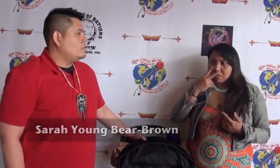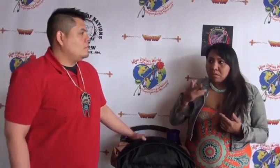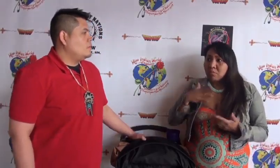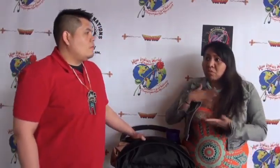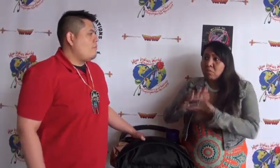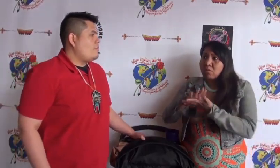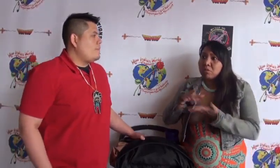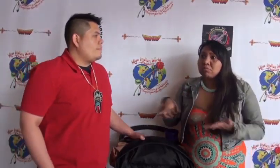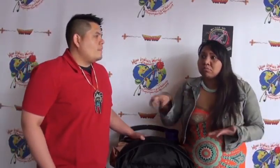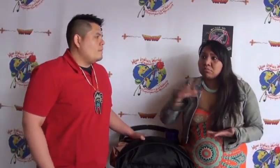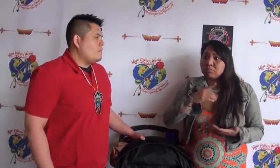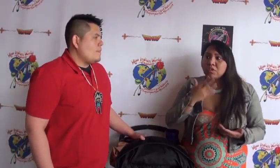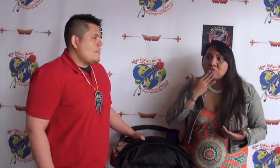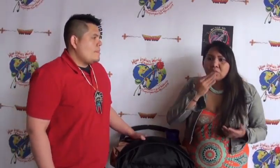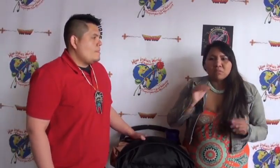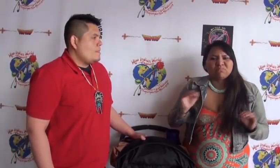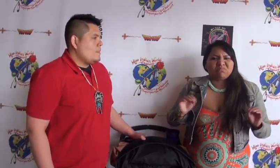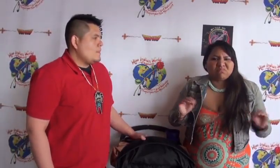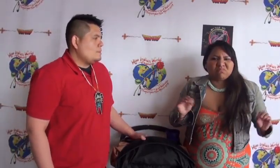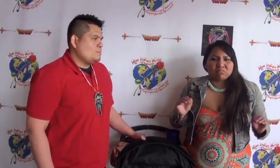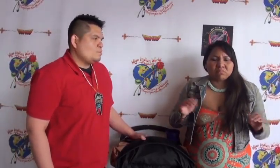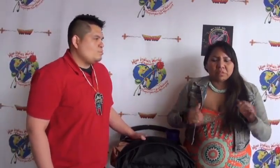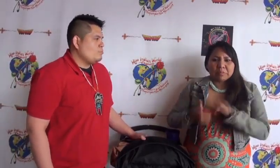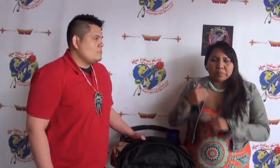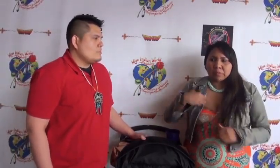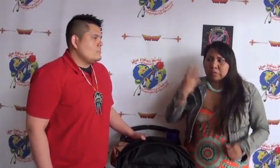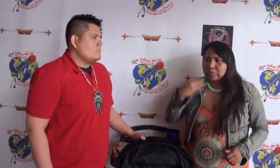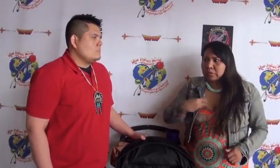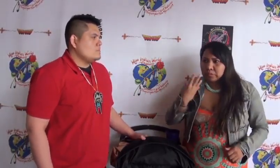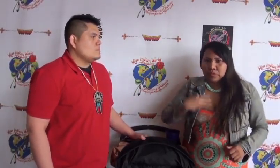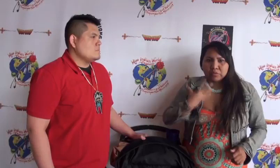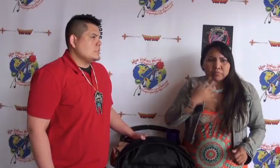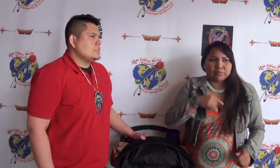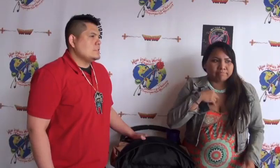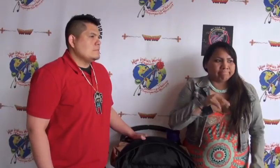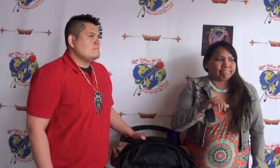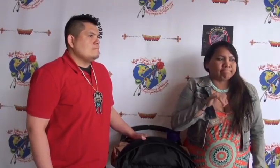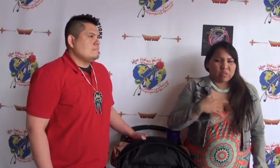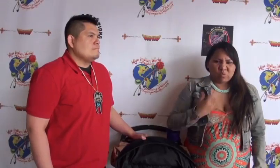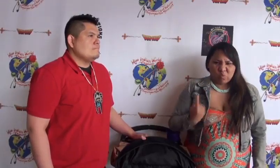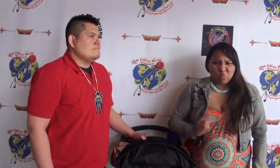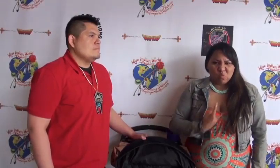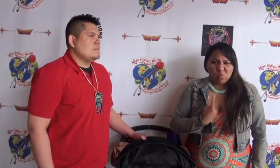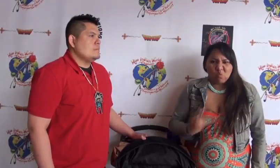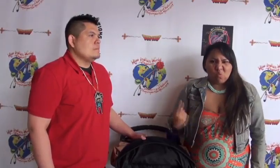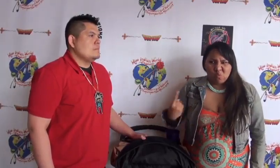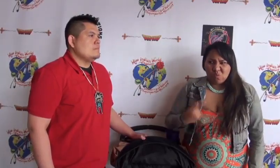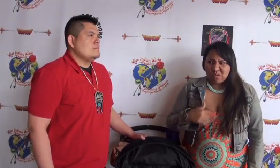because II was surrounded by a sea of whiteness.